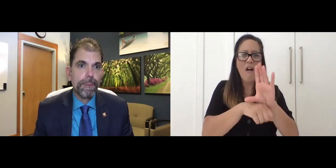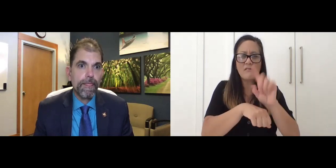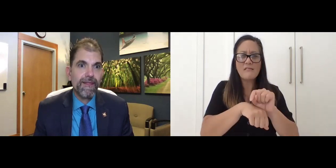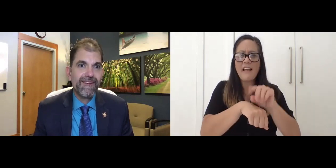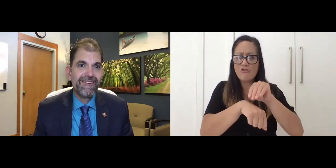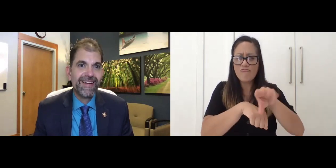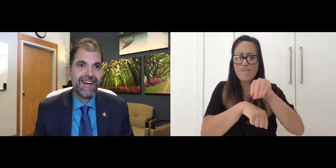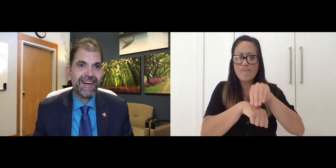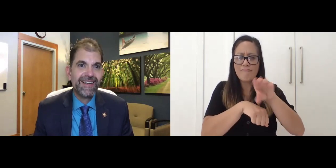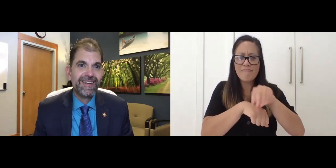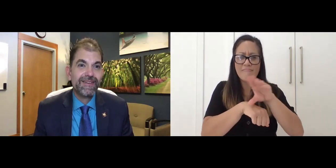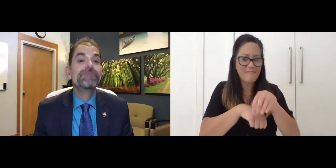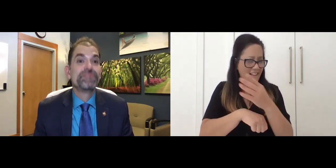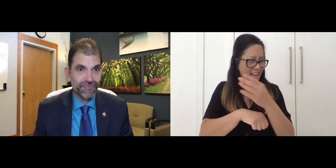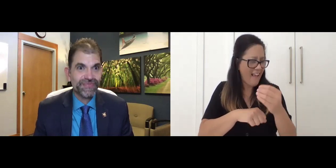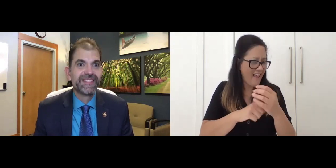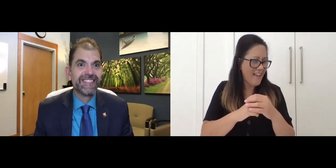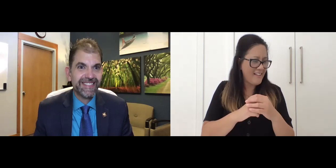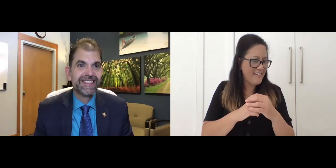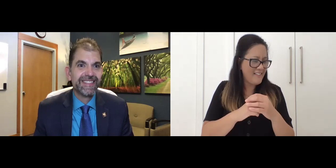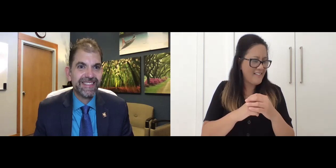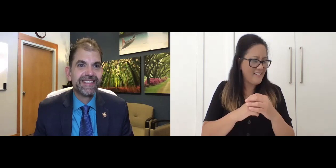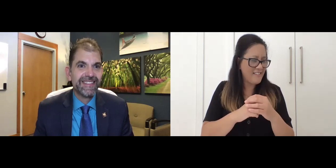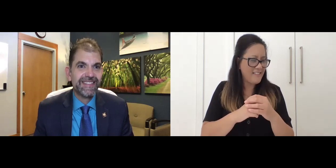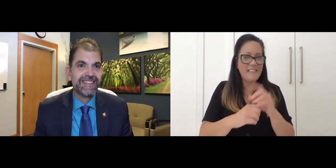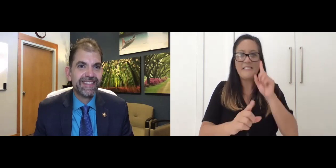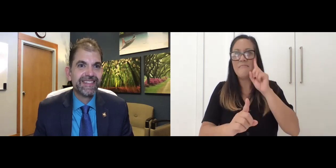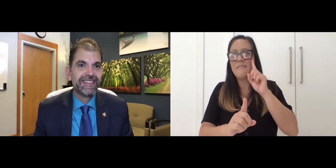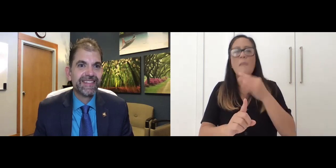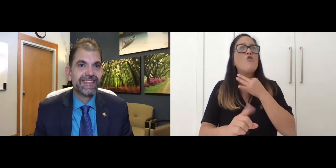has to do with organizational consultation.